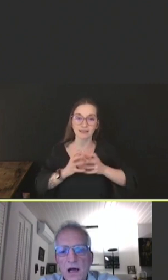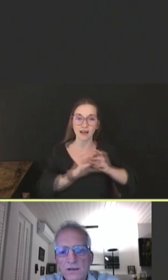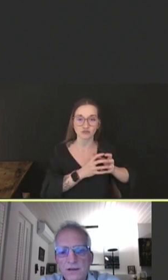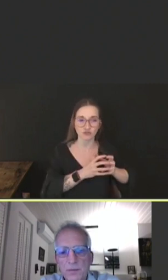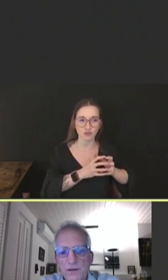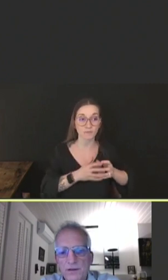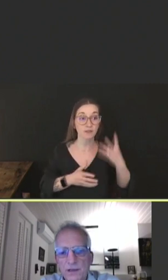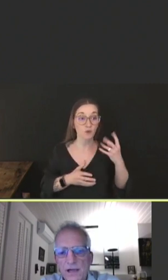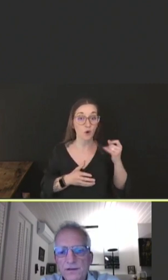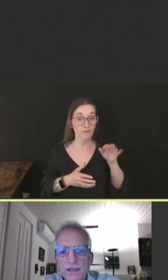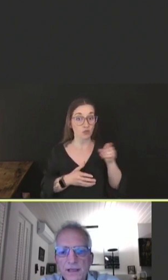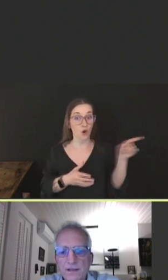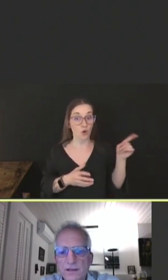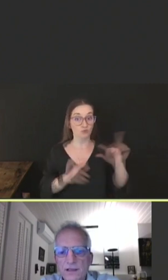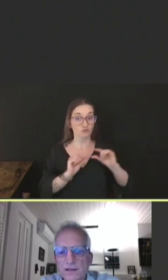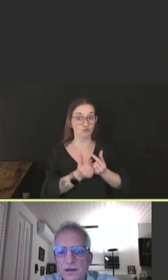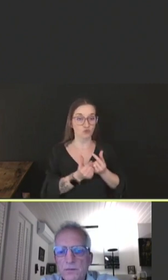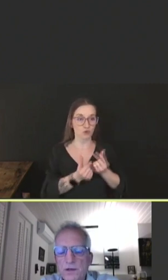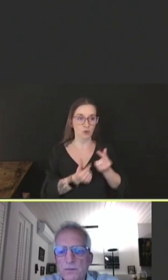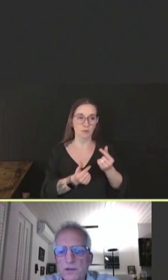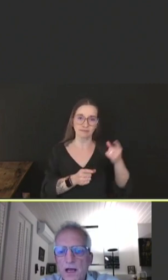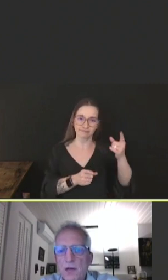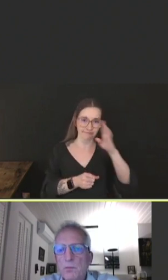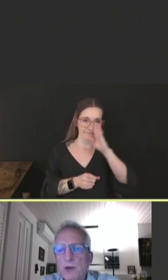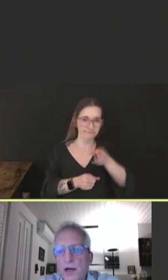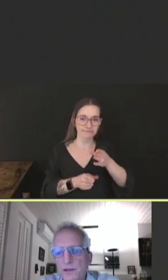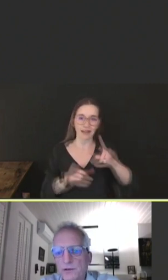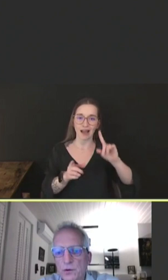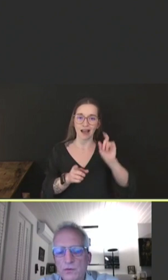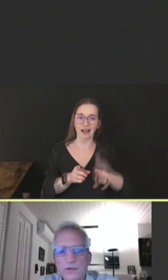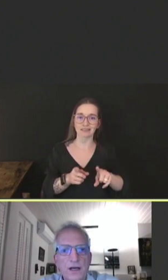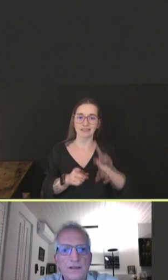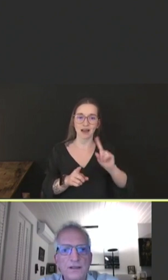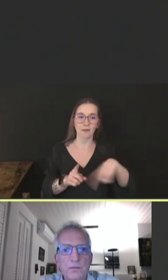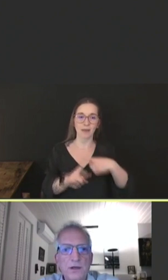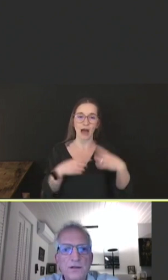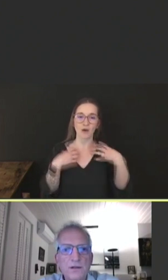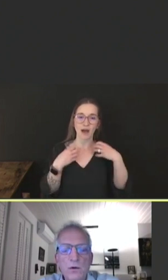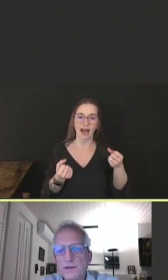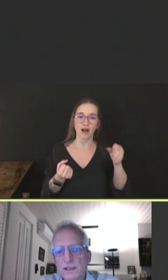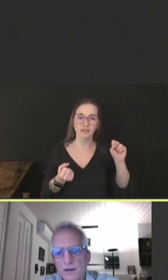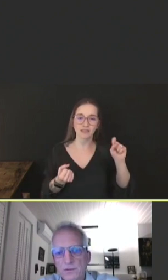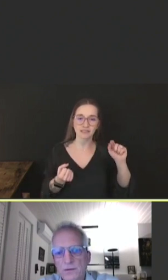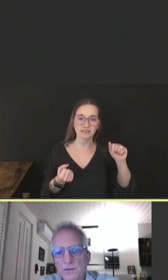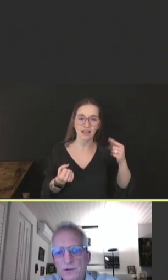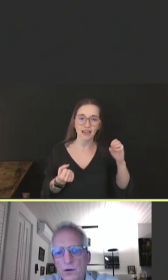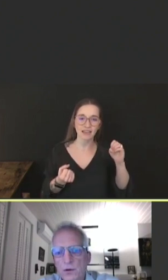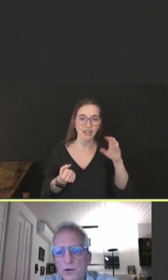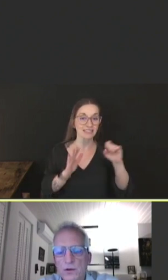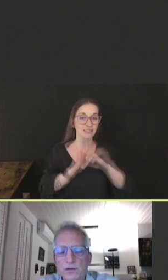asked about health status and symptoms prior to COVID-19, because all of these symptoms occur